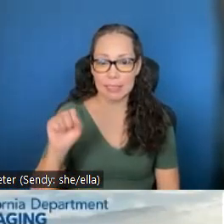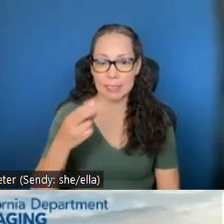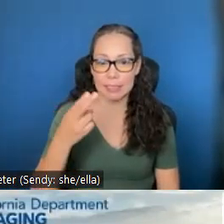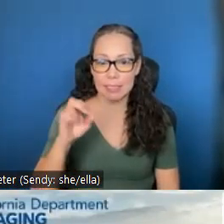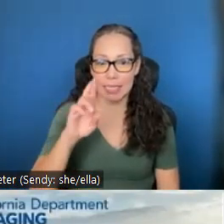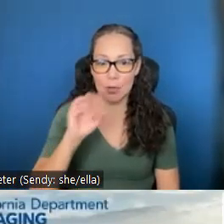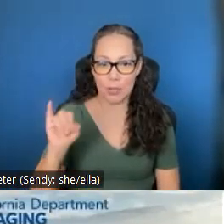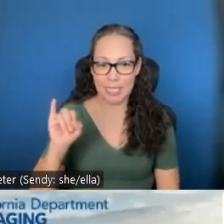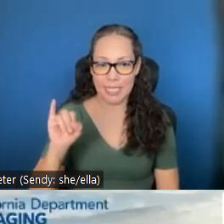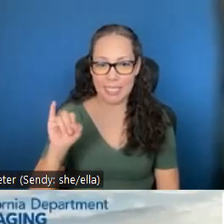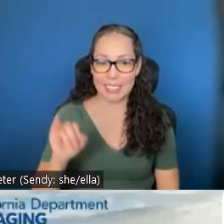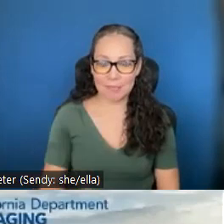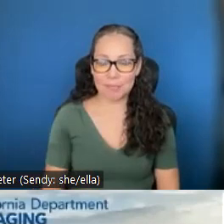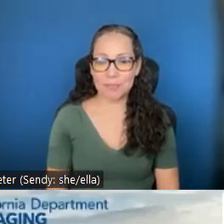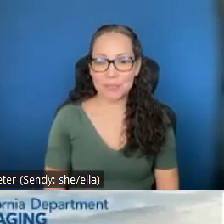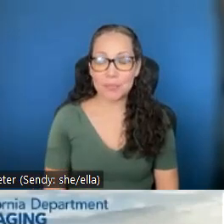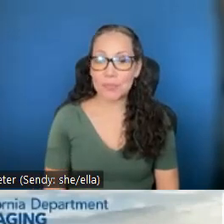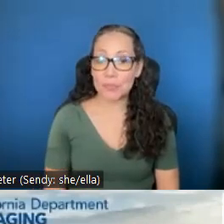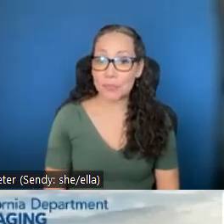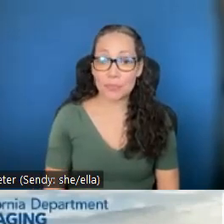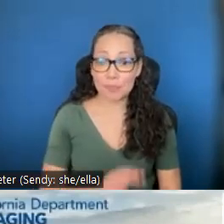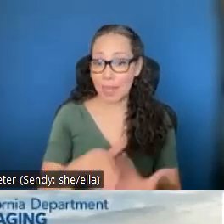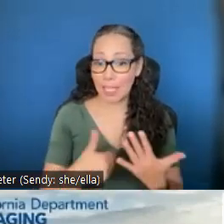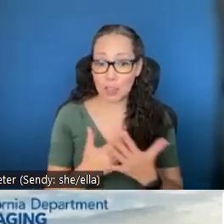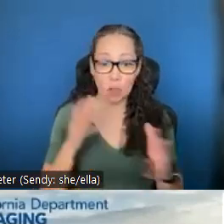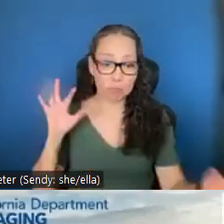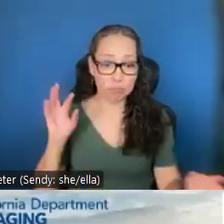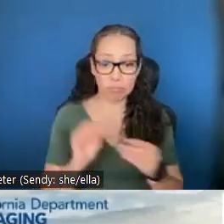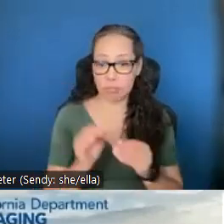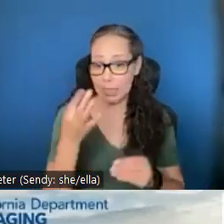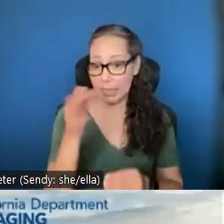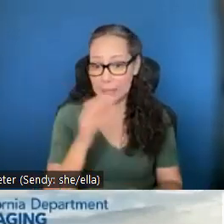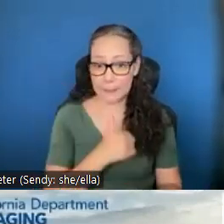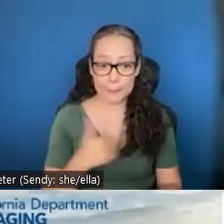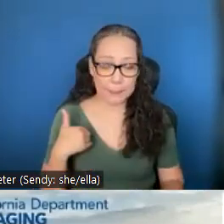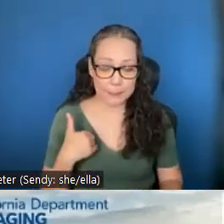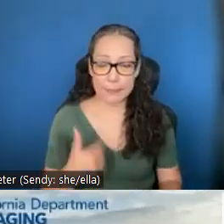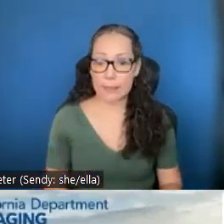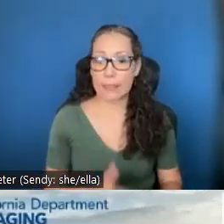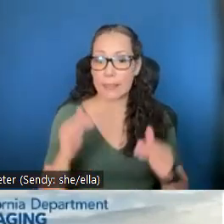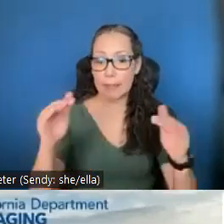morning Sherry um that covers our 19 members next we have our ex official members um in